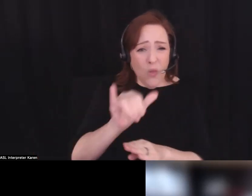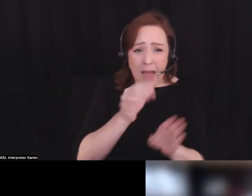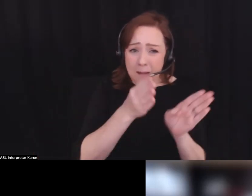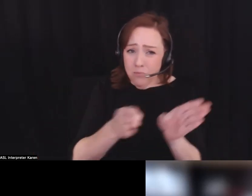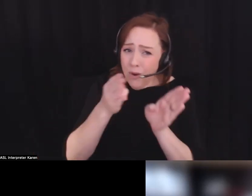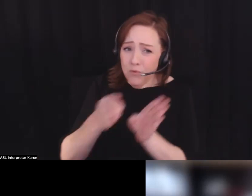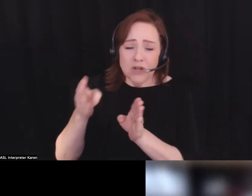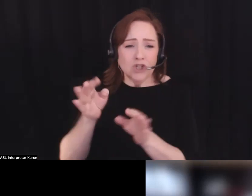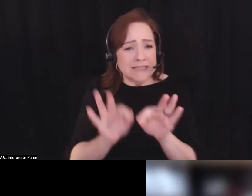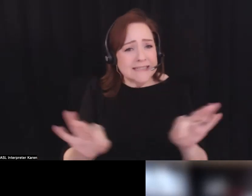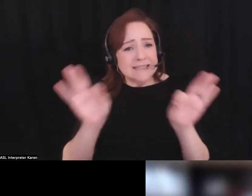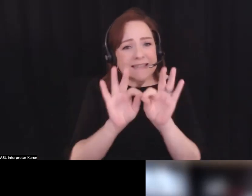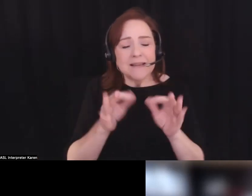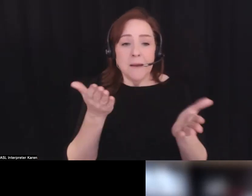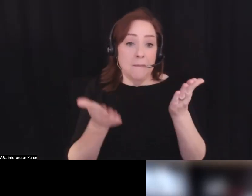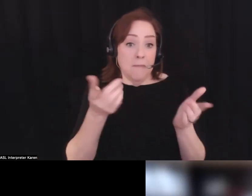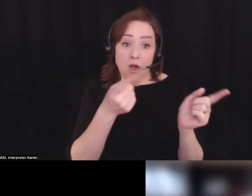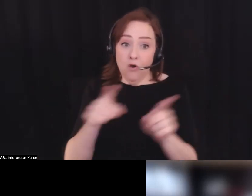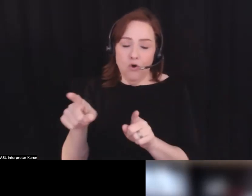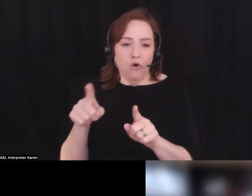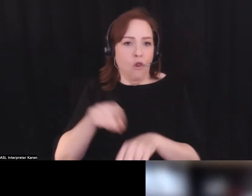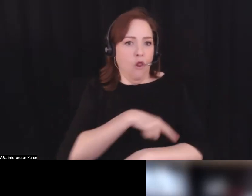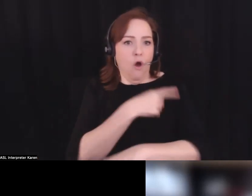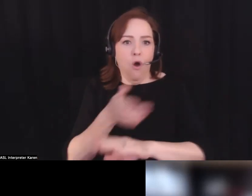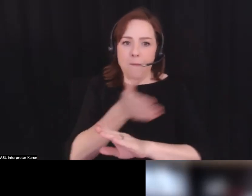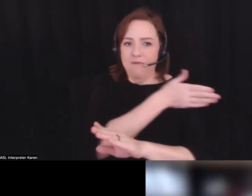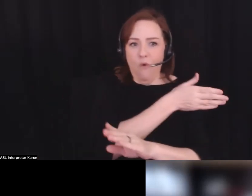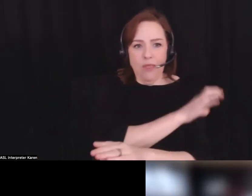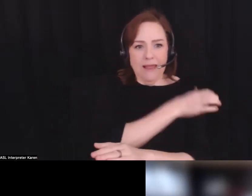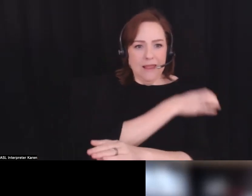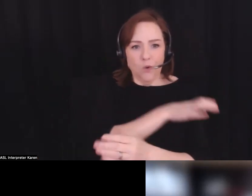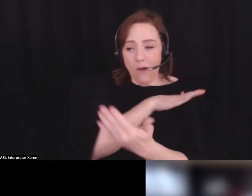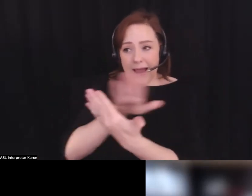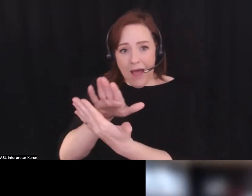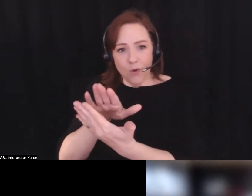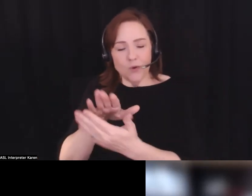it may be long before the clinical encounter in order to ensure that that initial visit has the